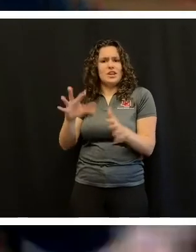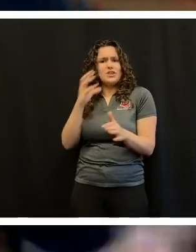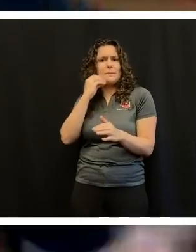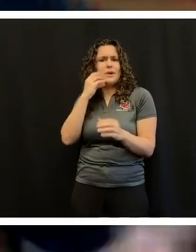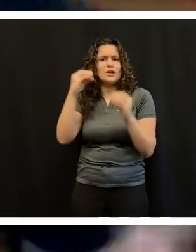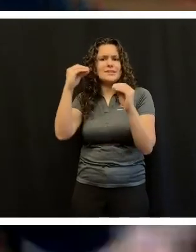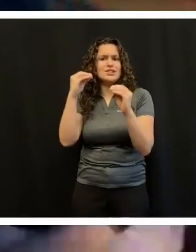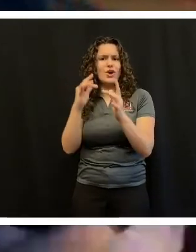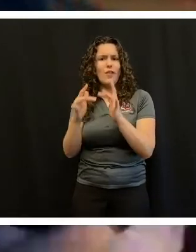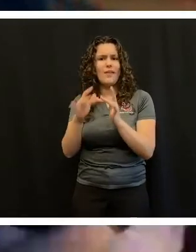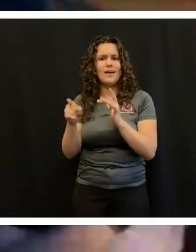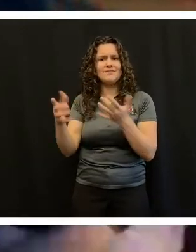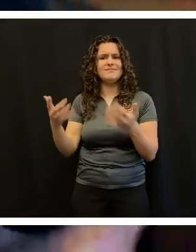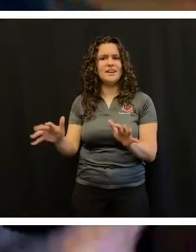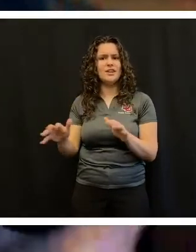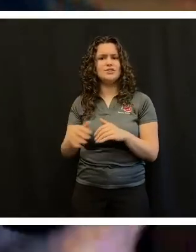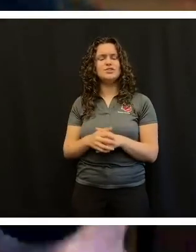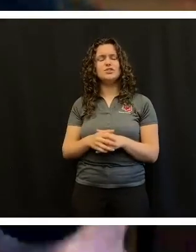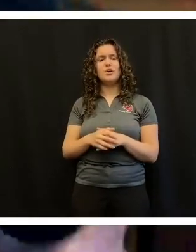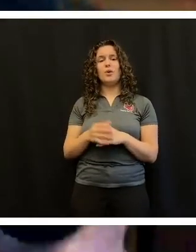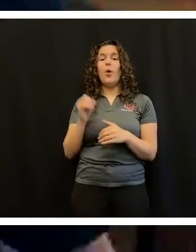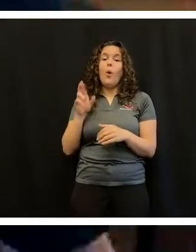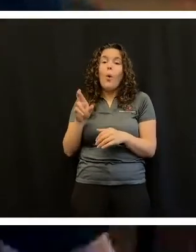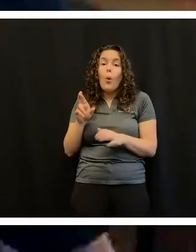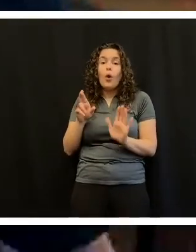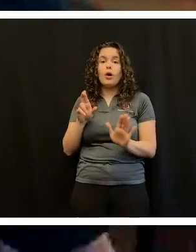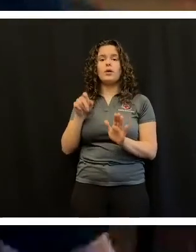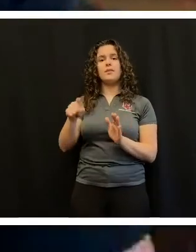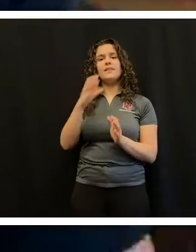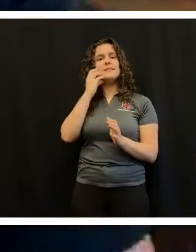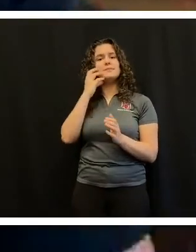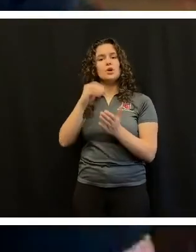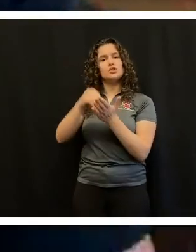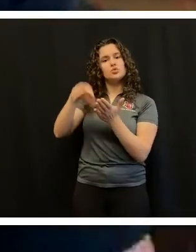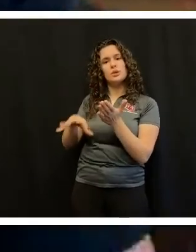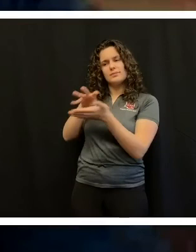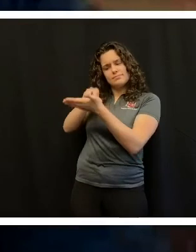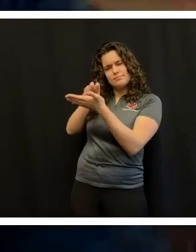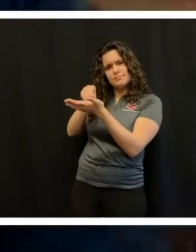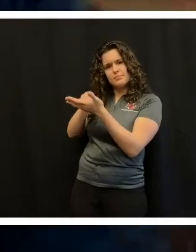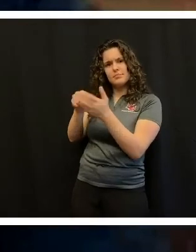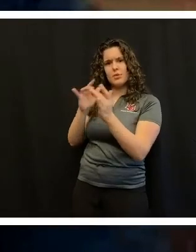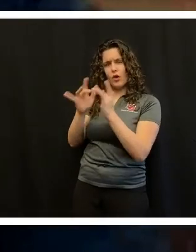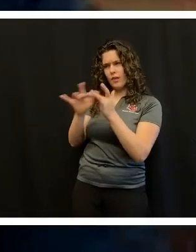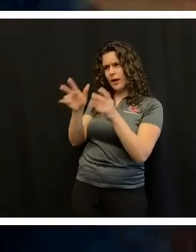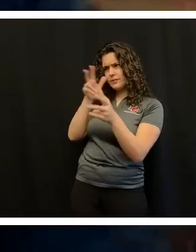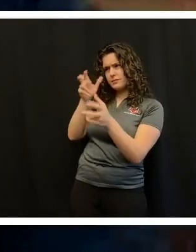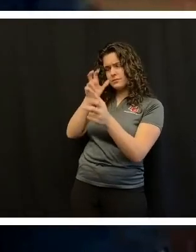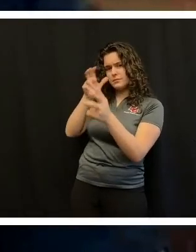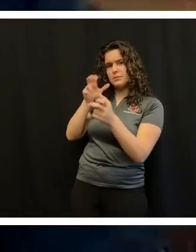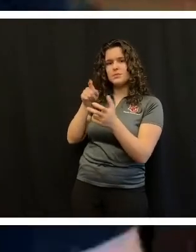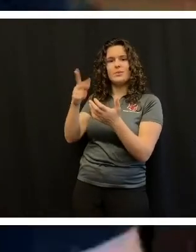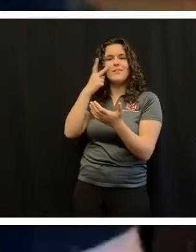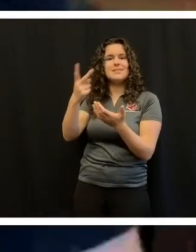At least had experience being a student online. They've seen what really good education looks like modeled in front of them.